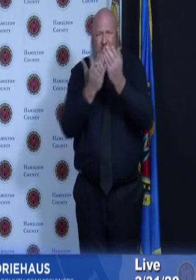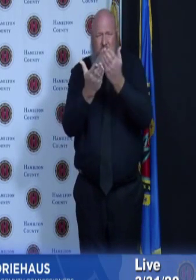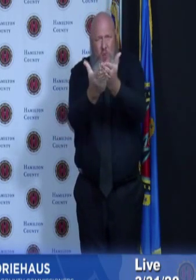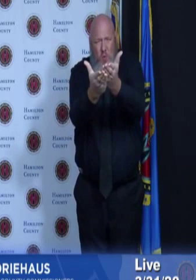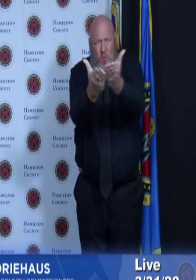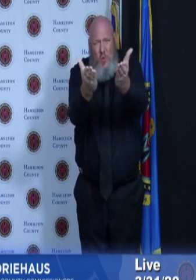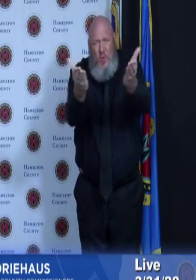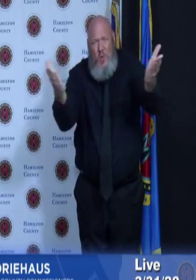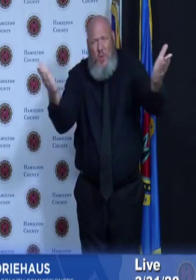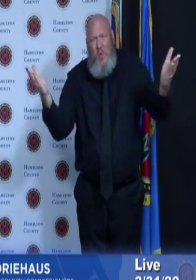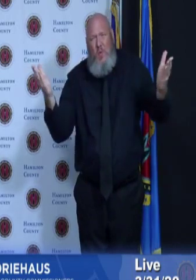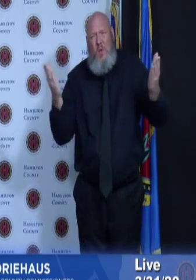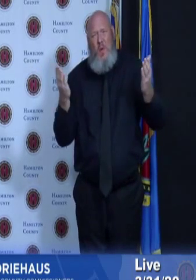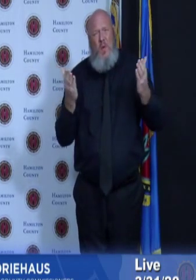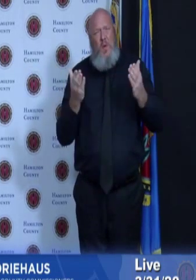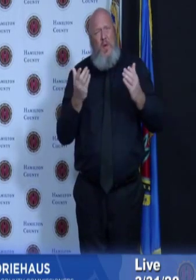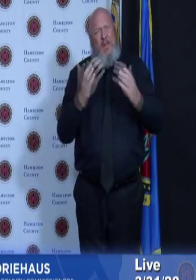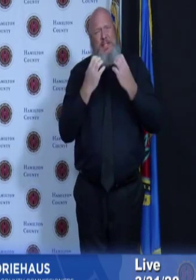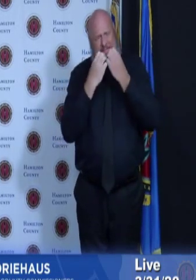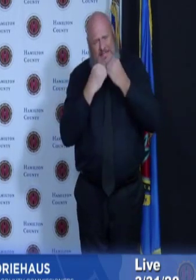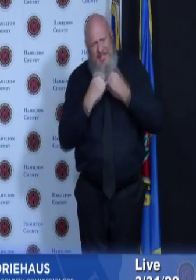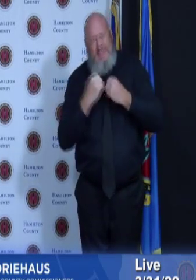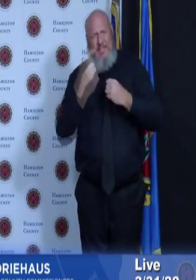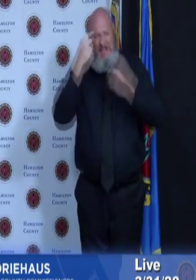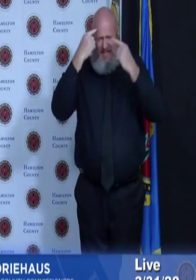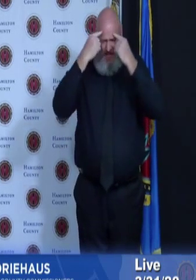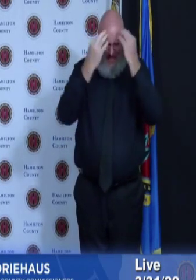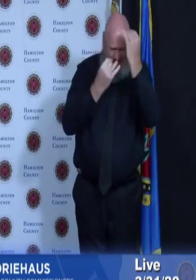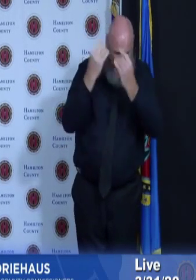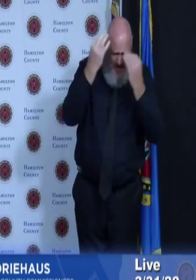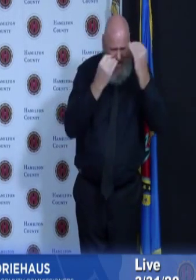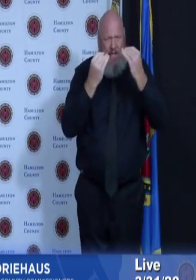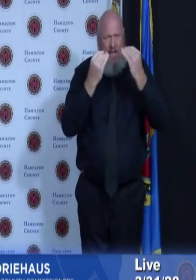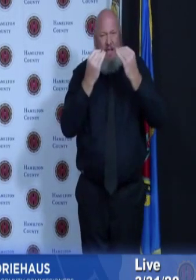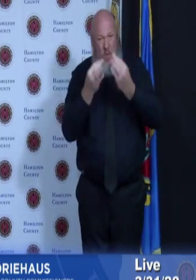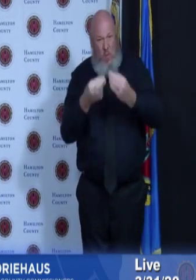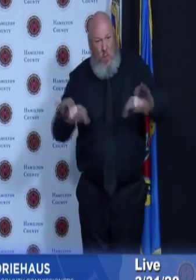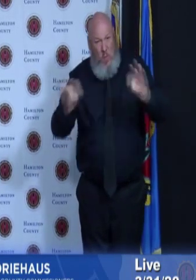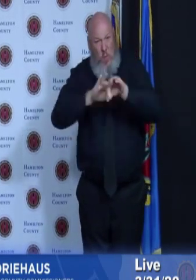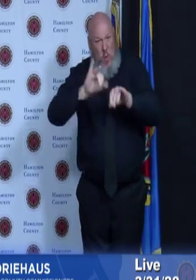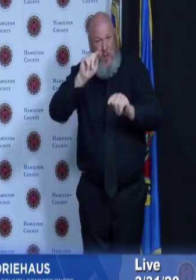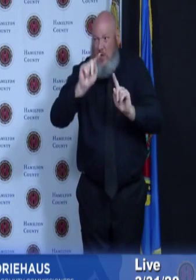not only to it's important not to get too comfortable going out please stay